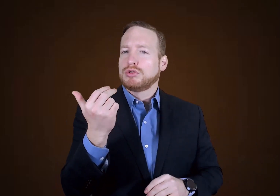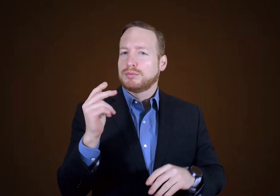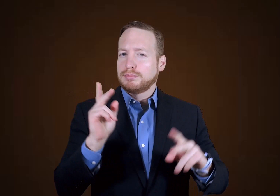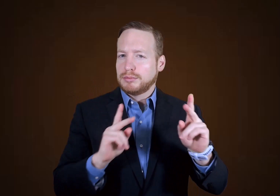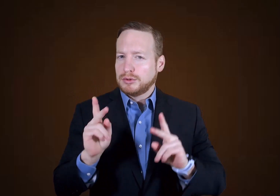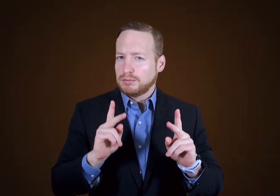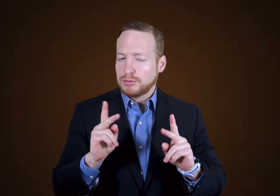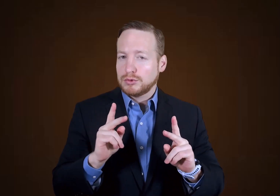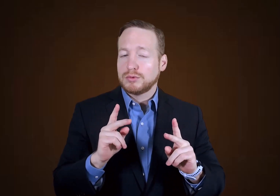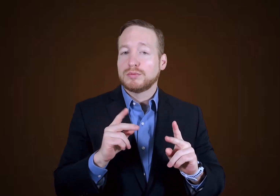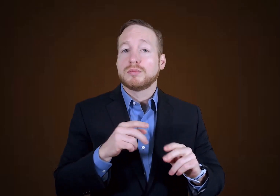we have 13 commissioners